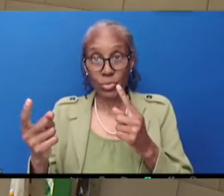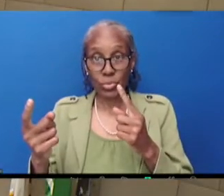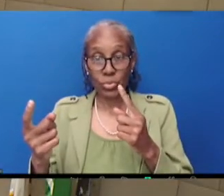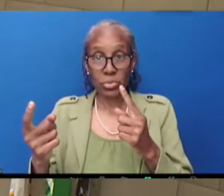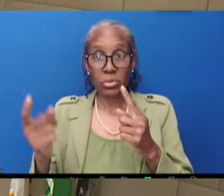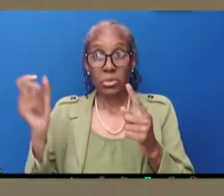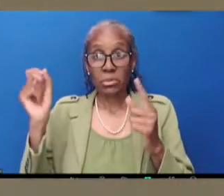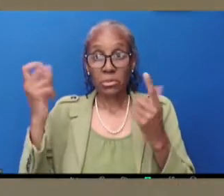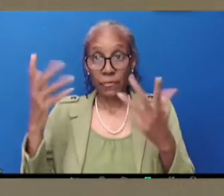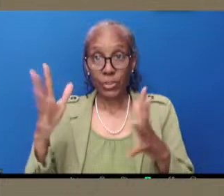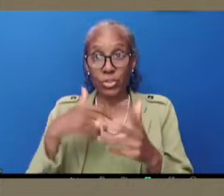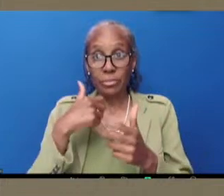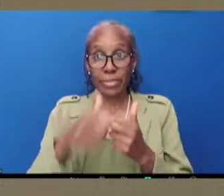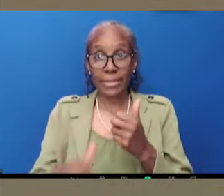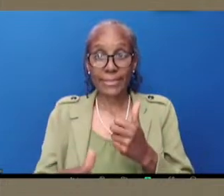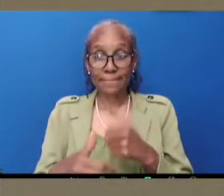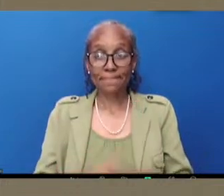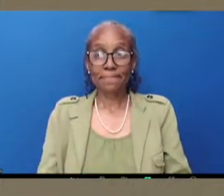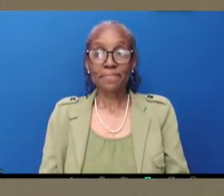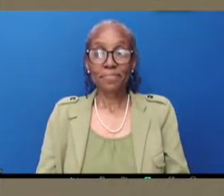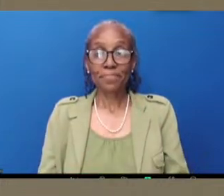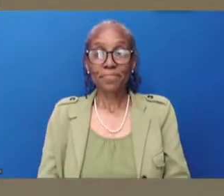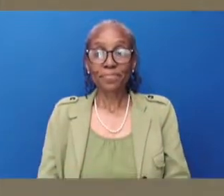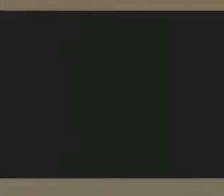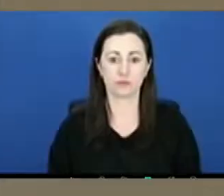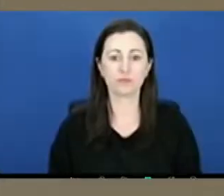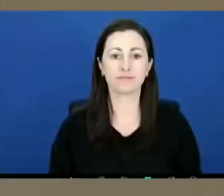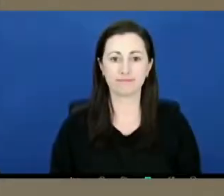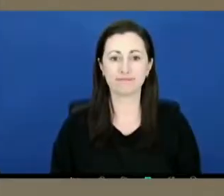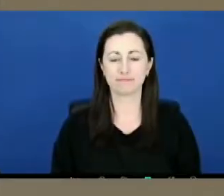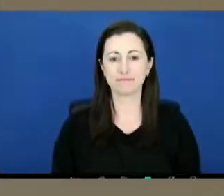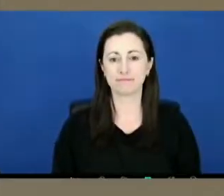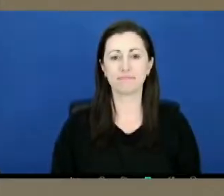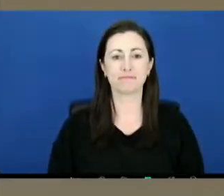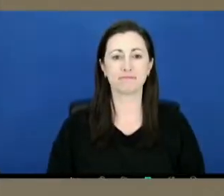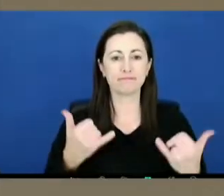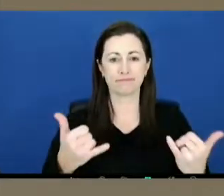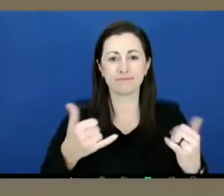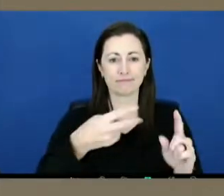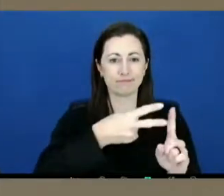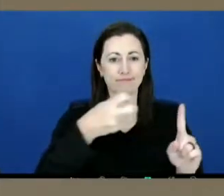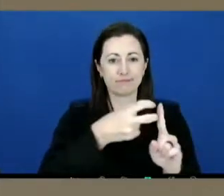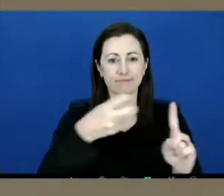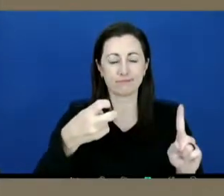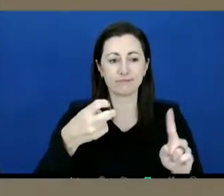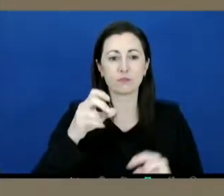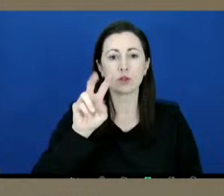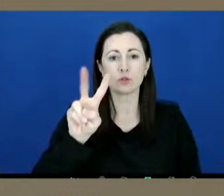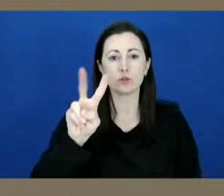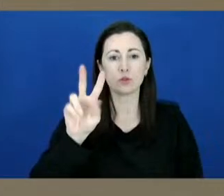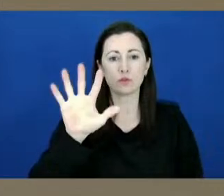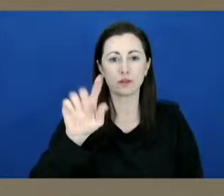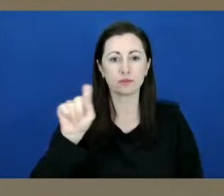ALL OF THOSE IN FAVOR SAY AYE. OPPOSED? AYES HAVE IT.